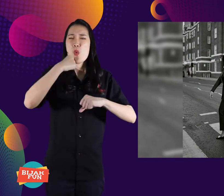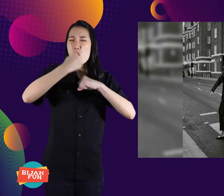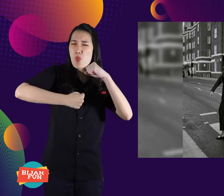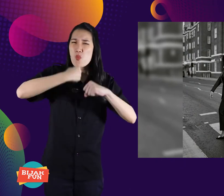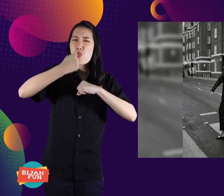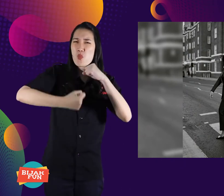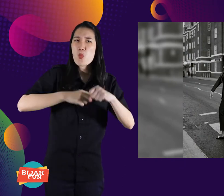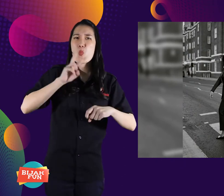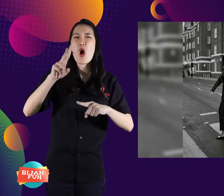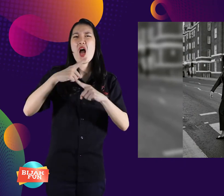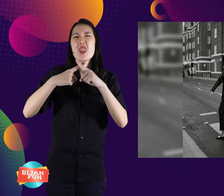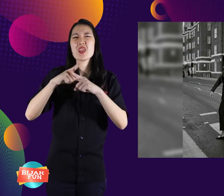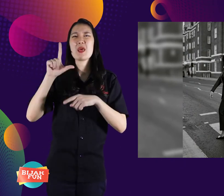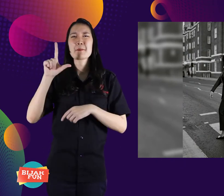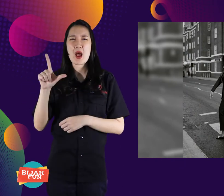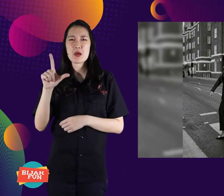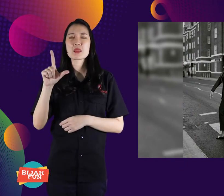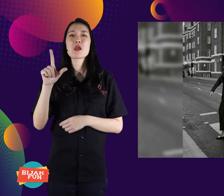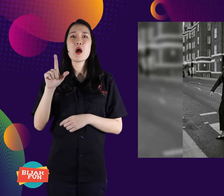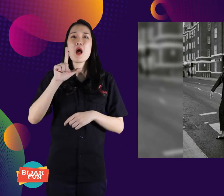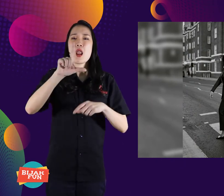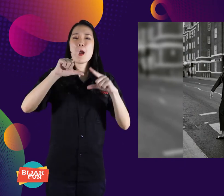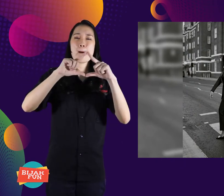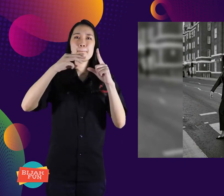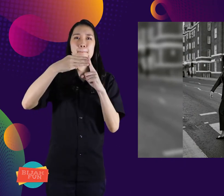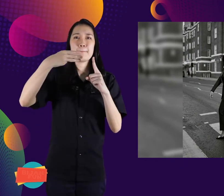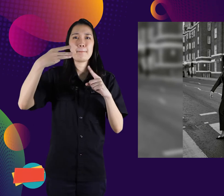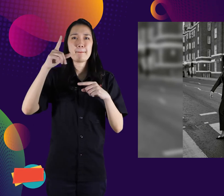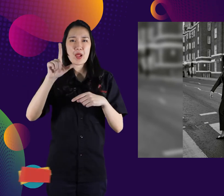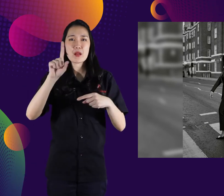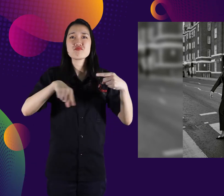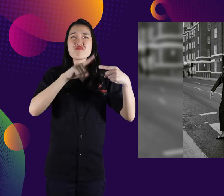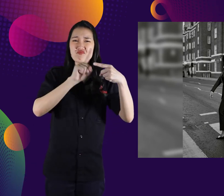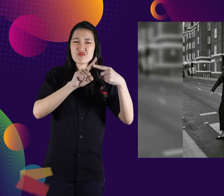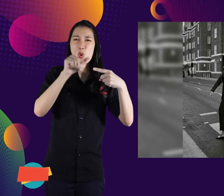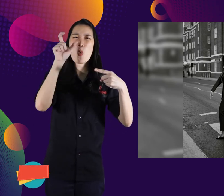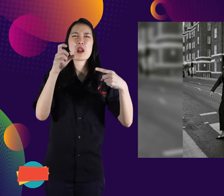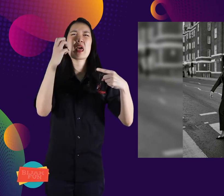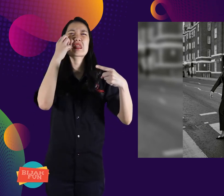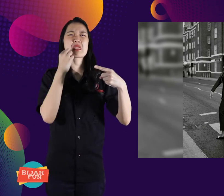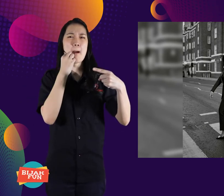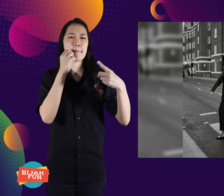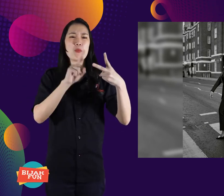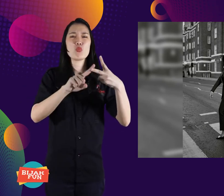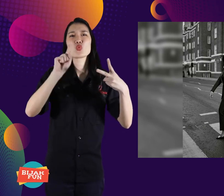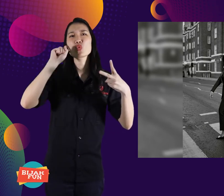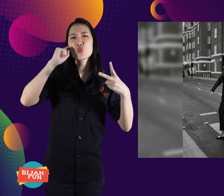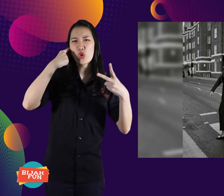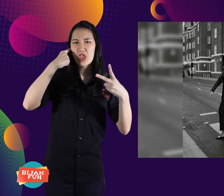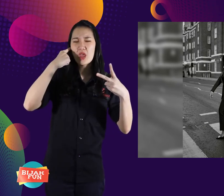The struggle is two-fold with labels as people black skin, Deaf Disability.